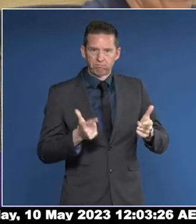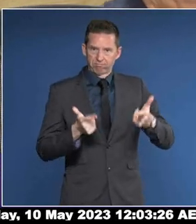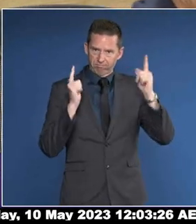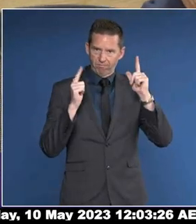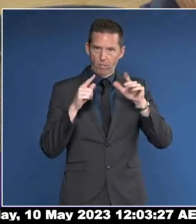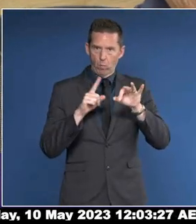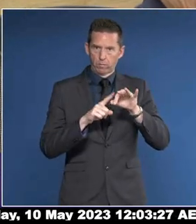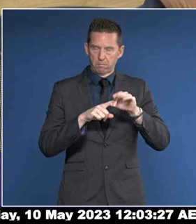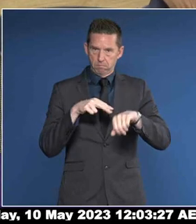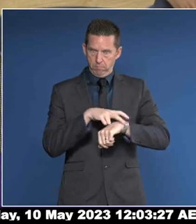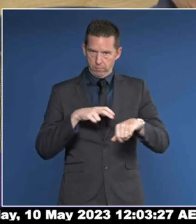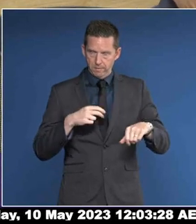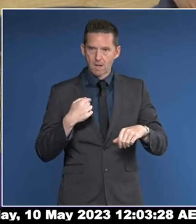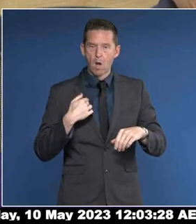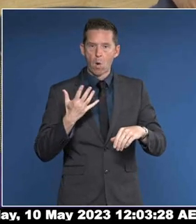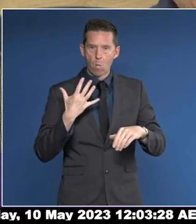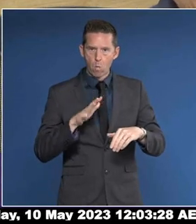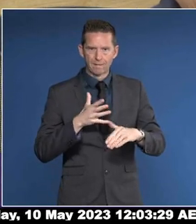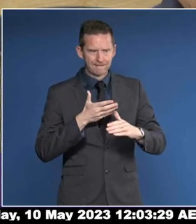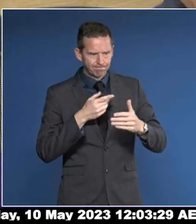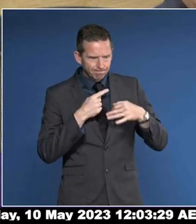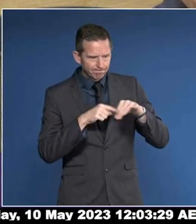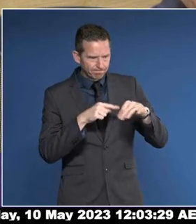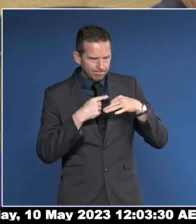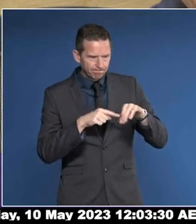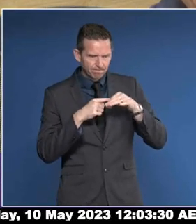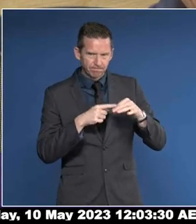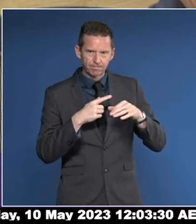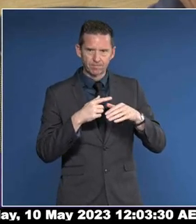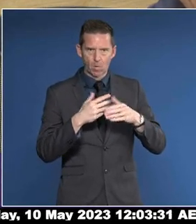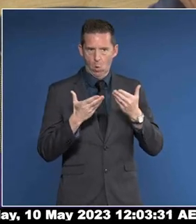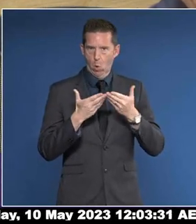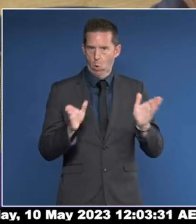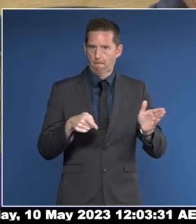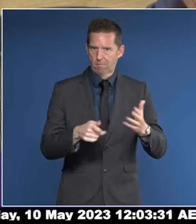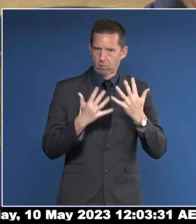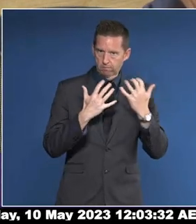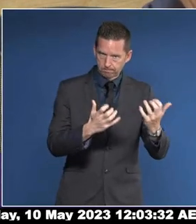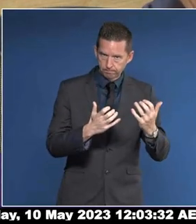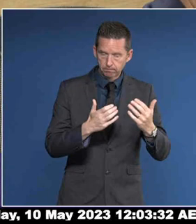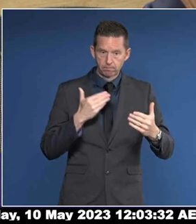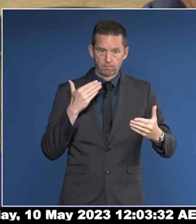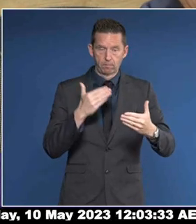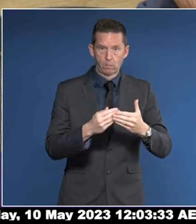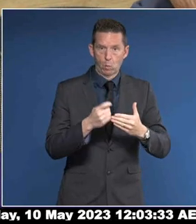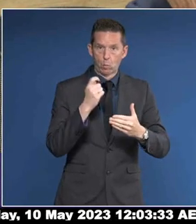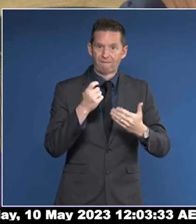as far as I can in the open session, but at the end of that, when I reach that point,